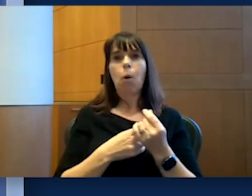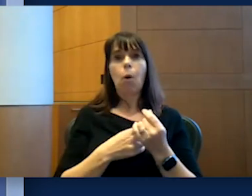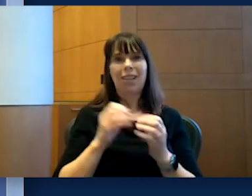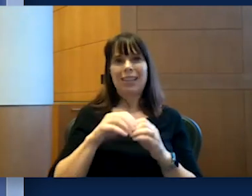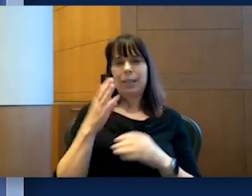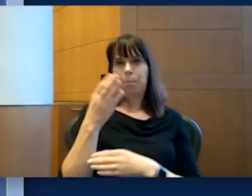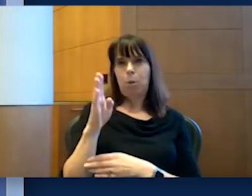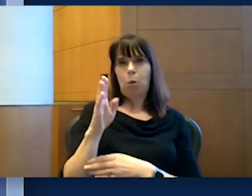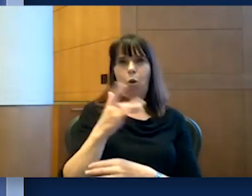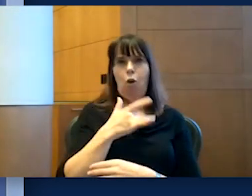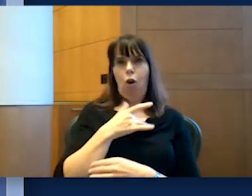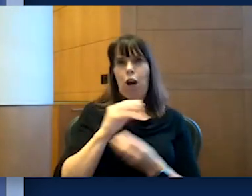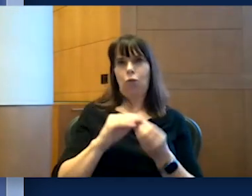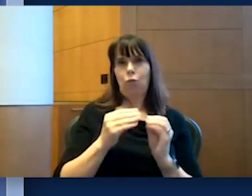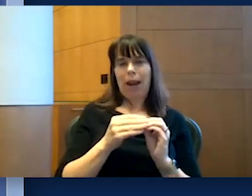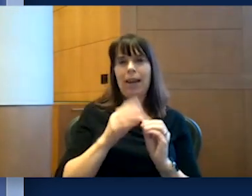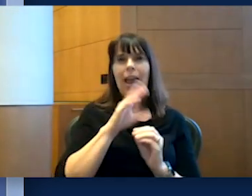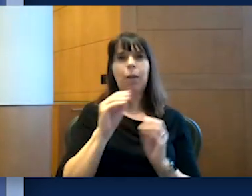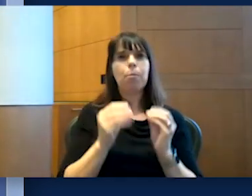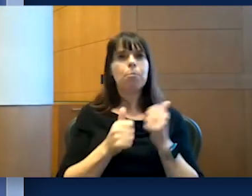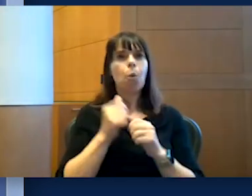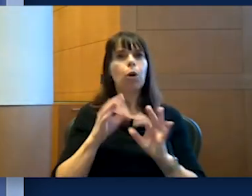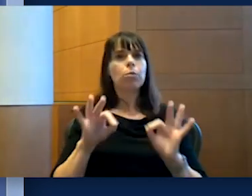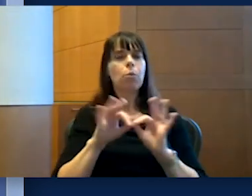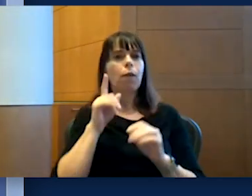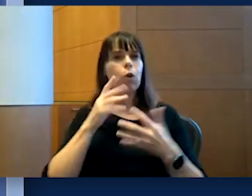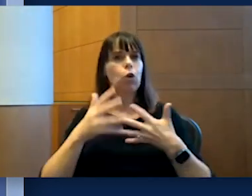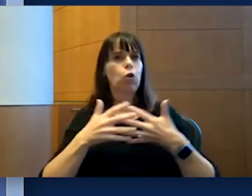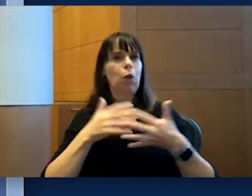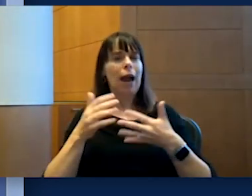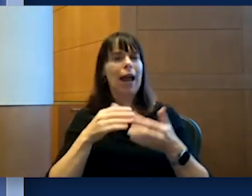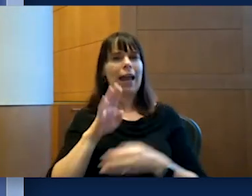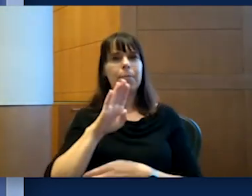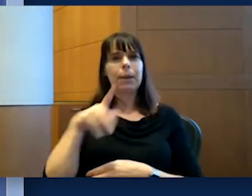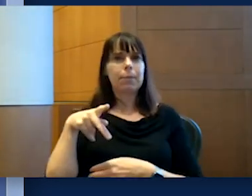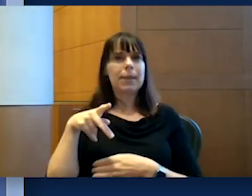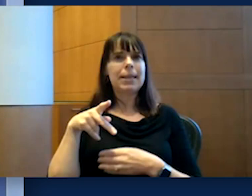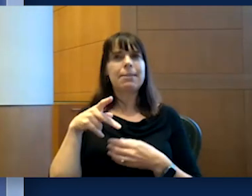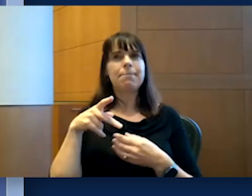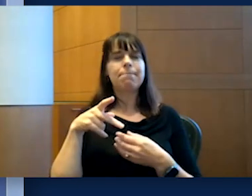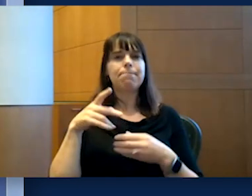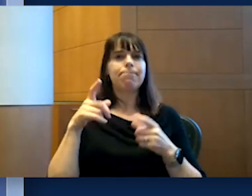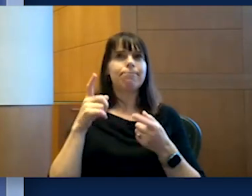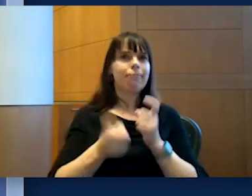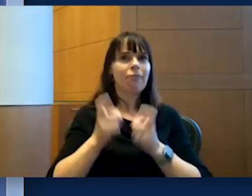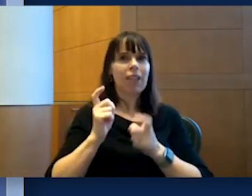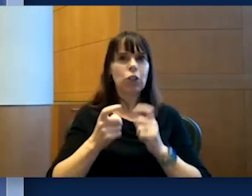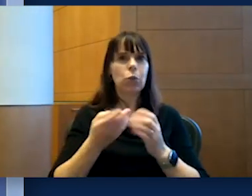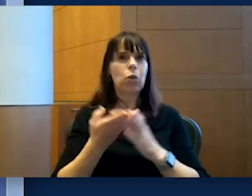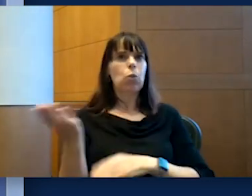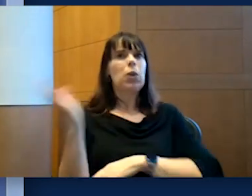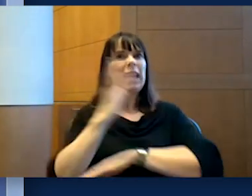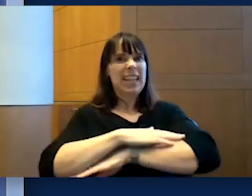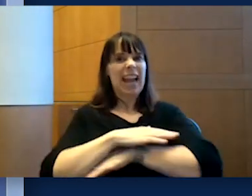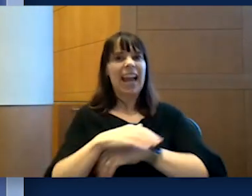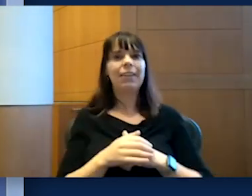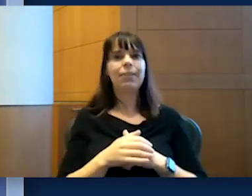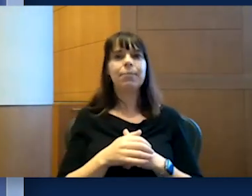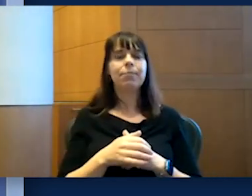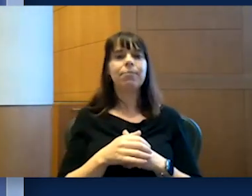This just happens to be an example of one patient with a higher cervical spinal cord injury and it just shows in the blue heart rate. More pornl in the gray kind of blood pressure fluctuations through the day. And this will make more sense as we talk about auto nomic kinks in the catheter and blood pressure spiking up.